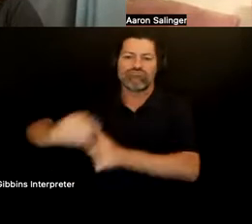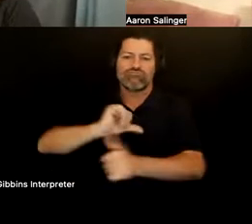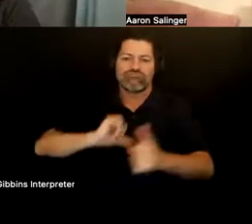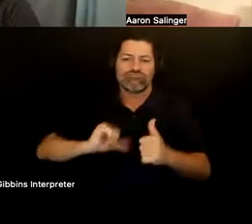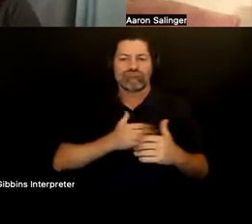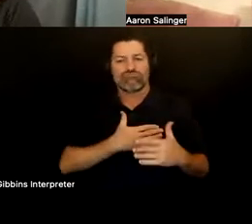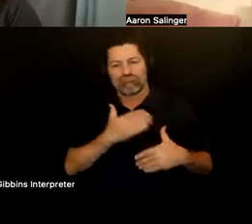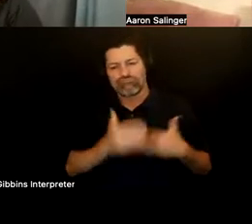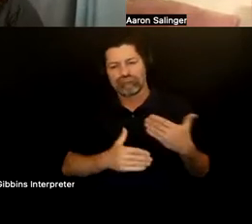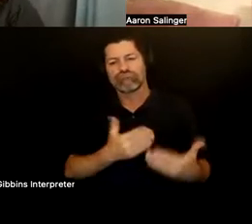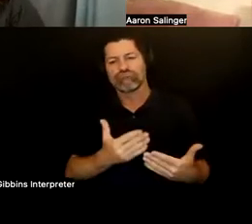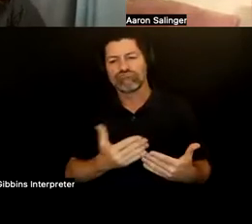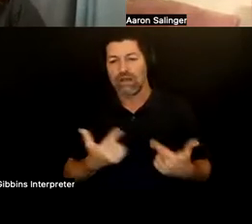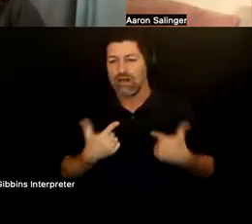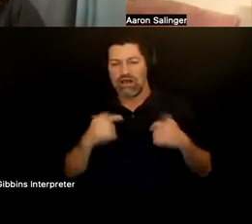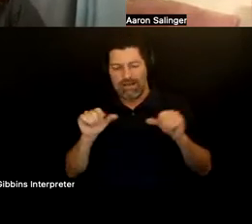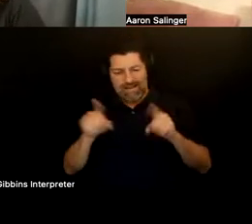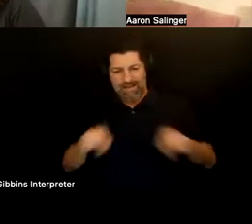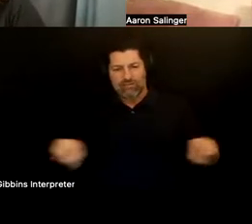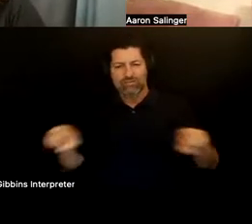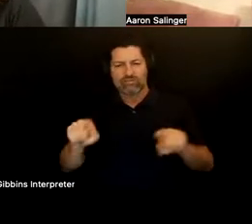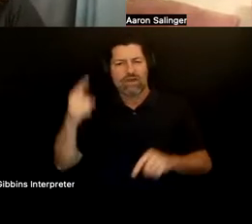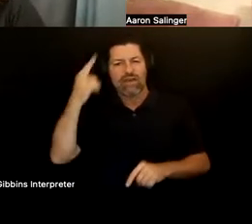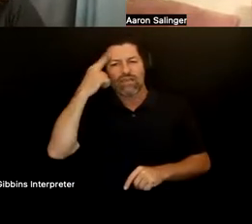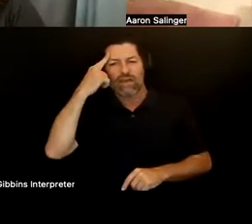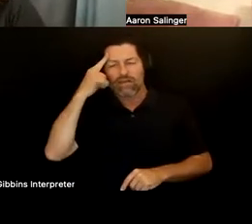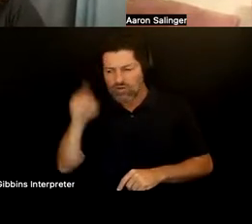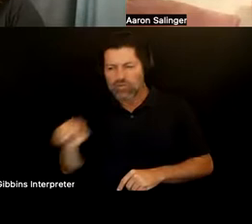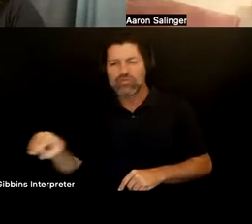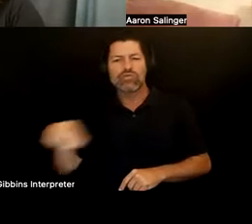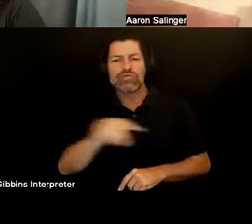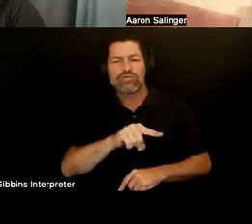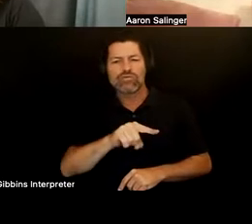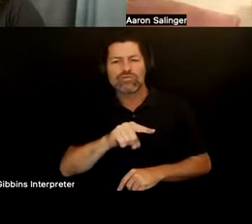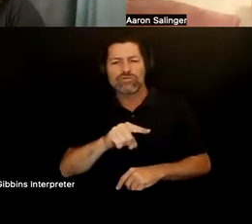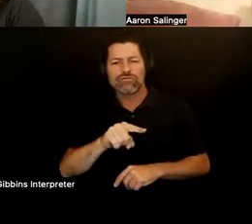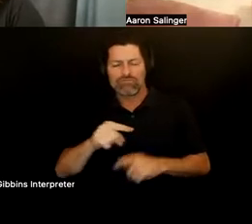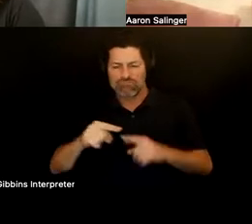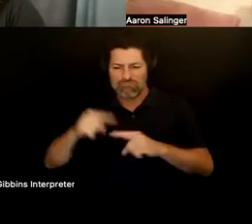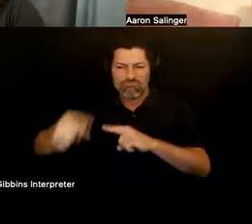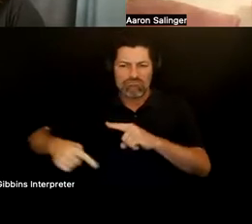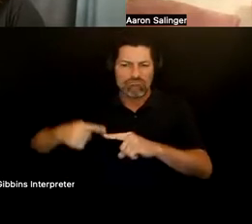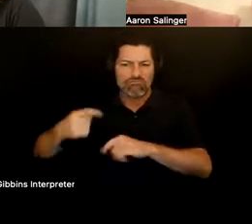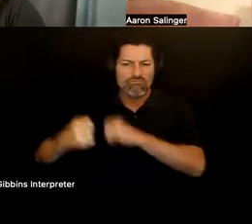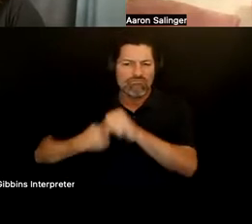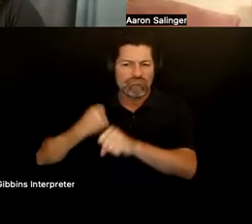to do is think about what they're gonna do in their year to help to hasten the Messianic